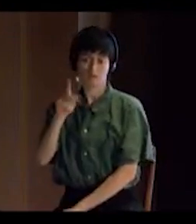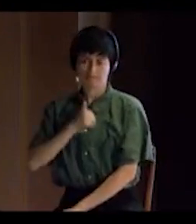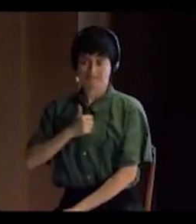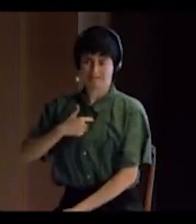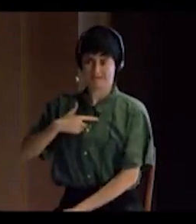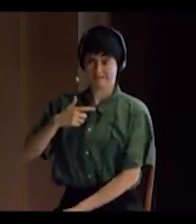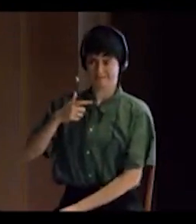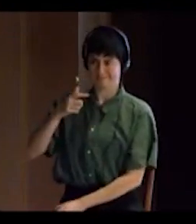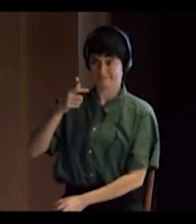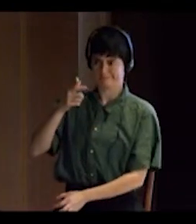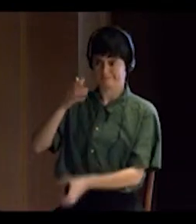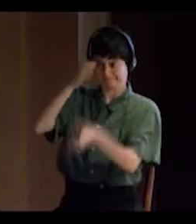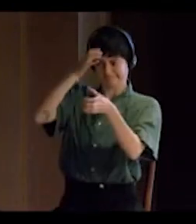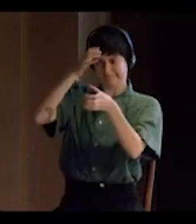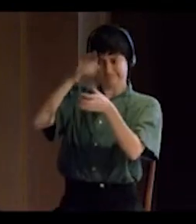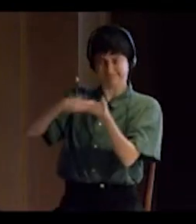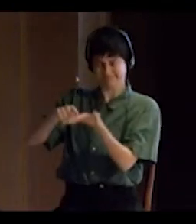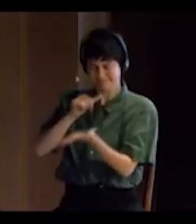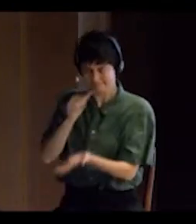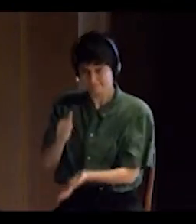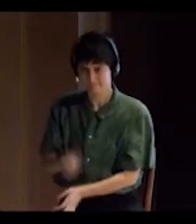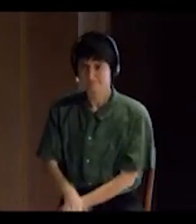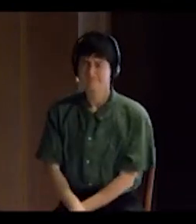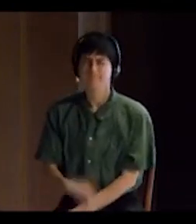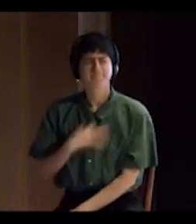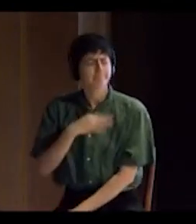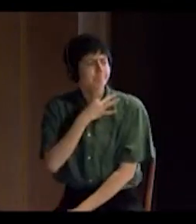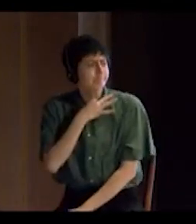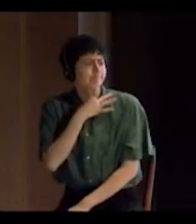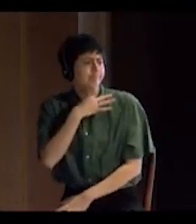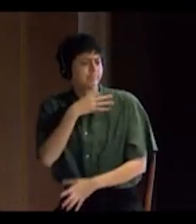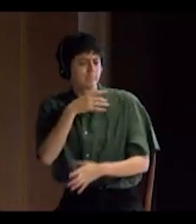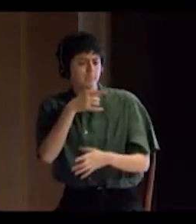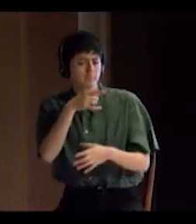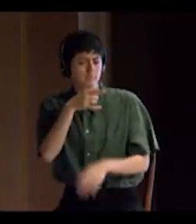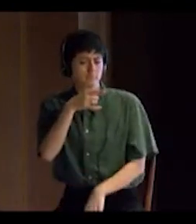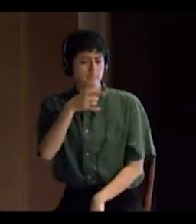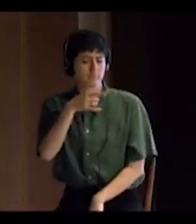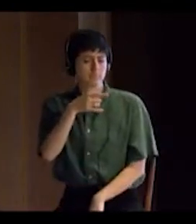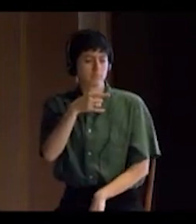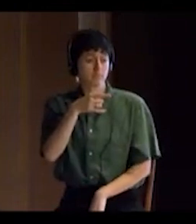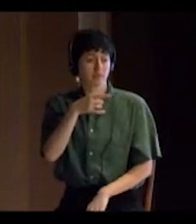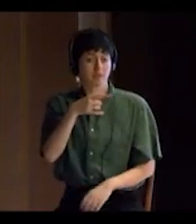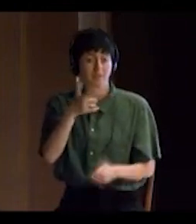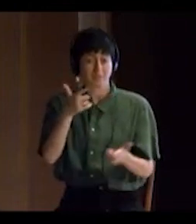with any of those major changes in temperature. Ooh, that's a great question.